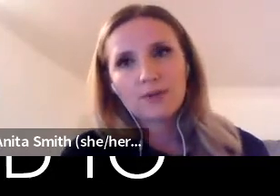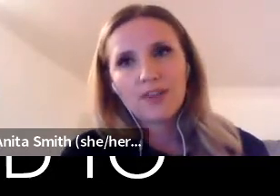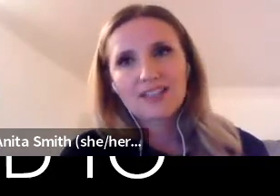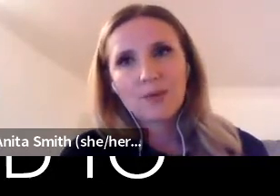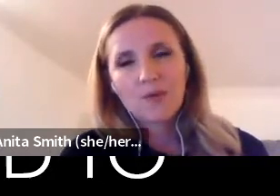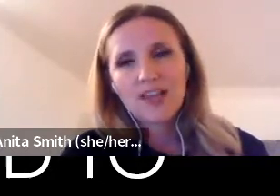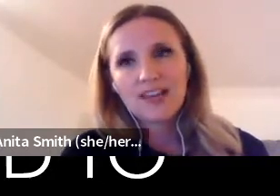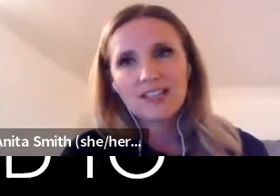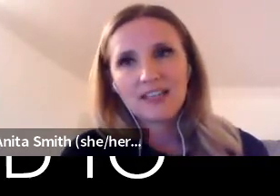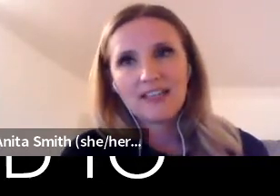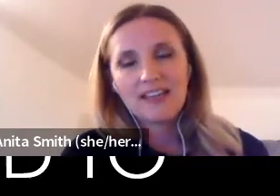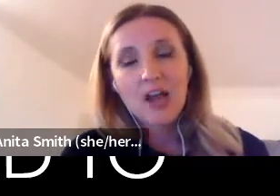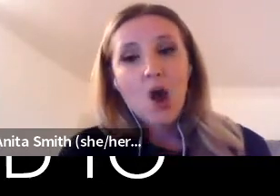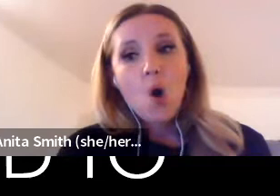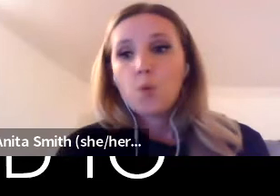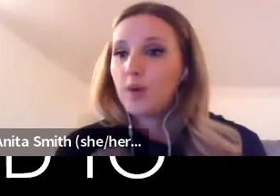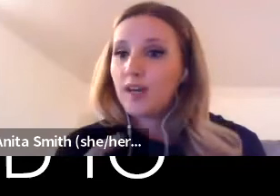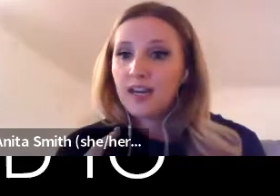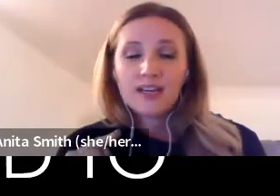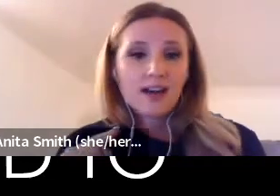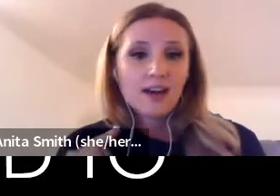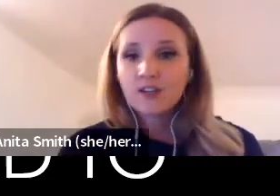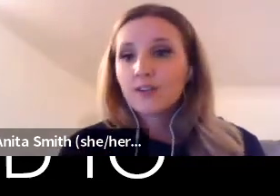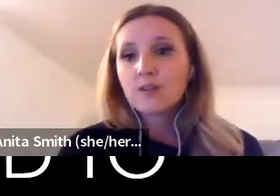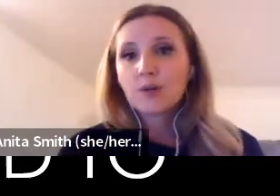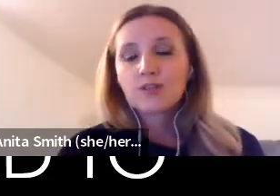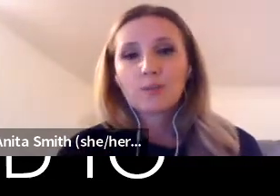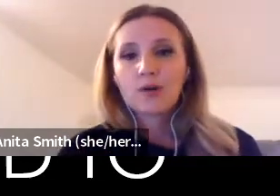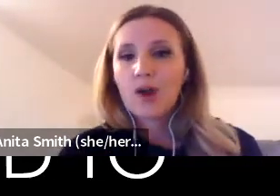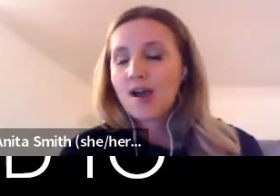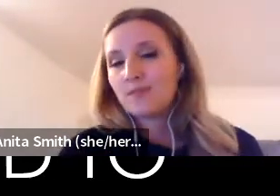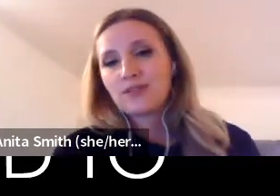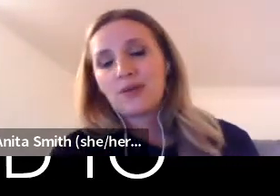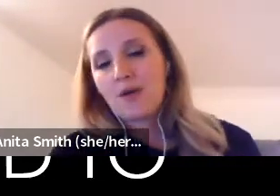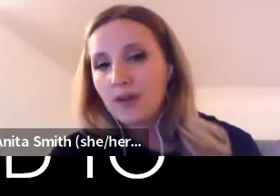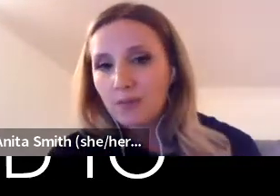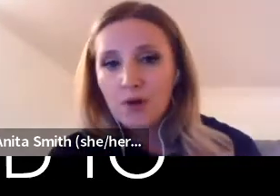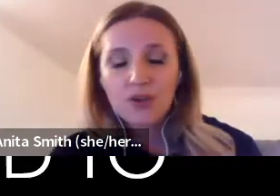So that's when we get into the, we need 150 words for the program so that we can promote you.